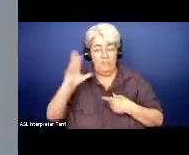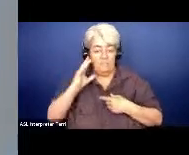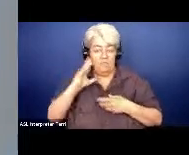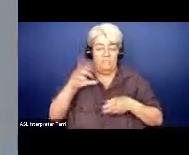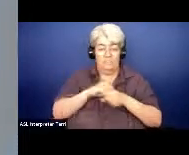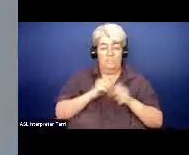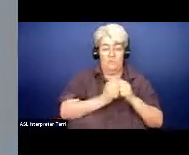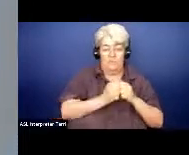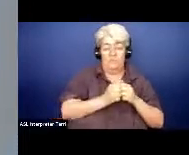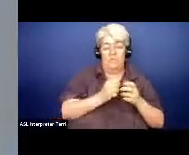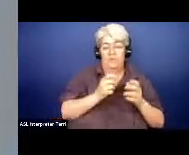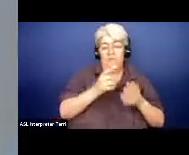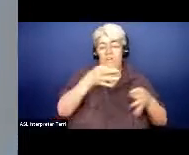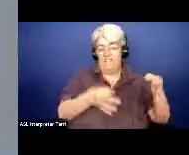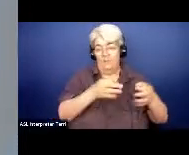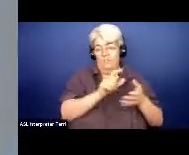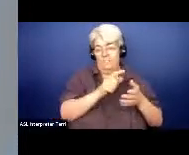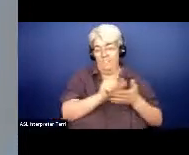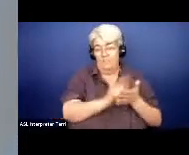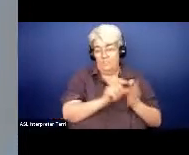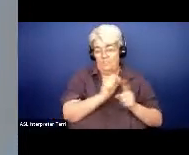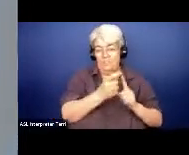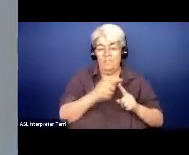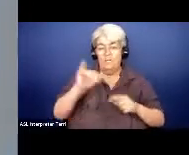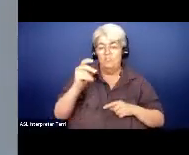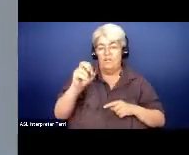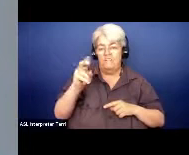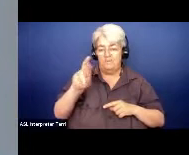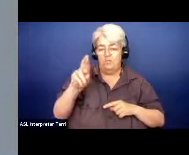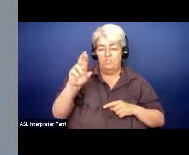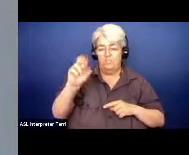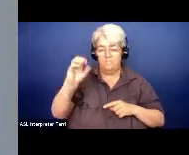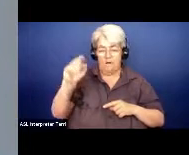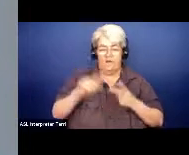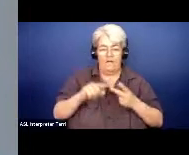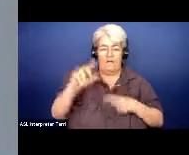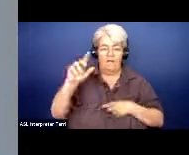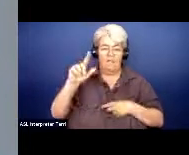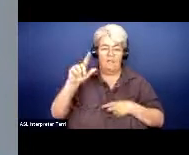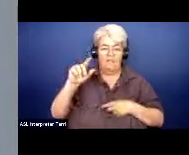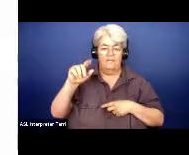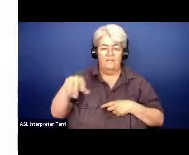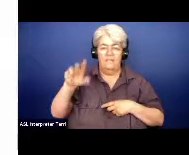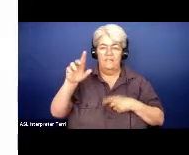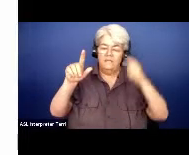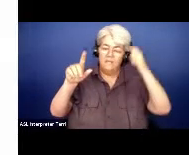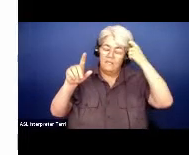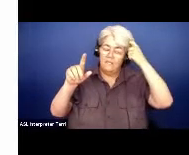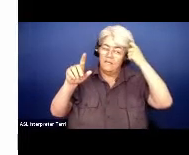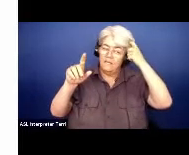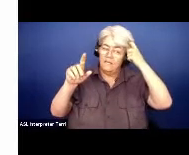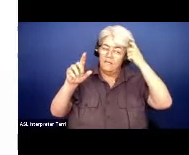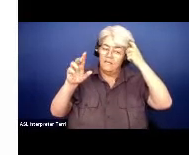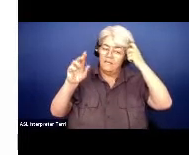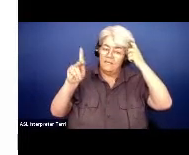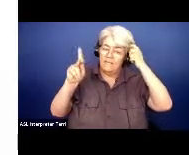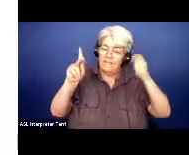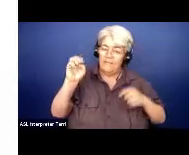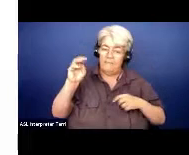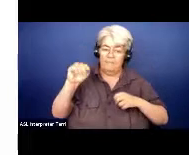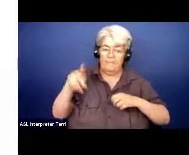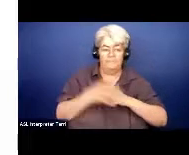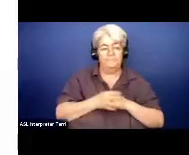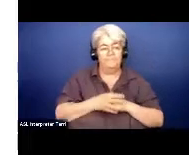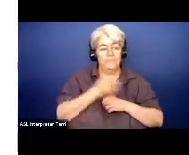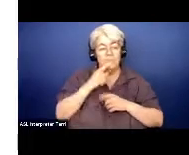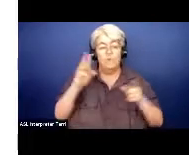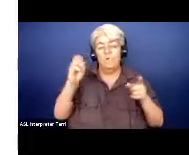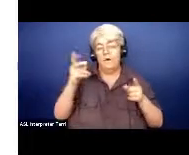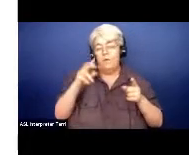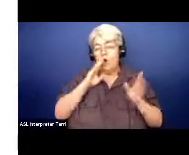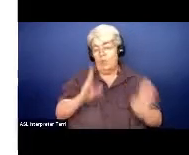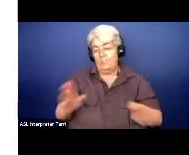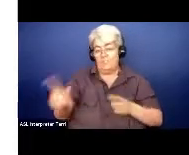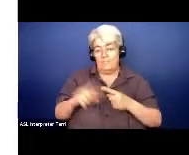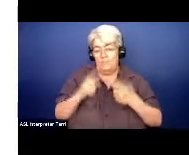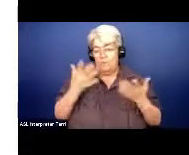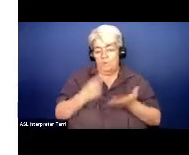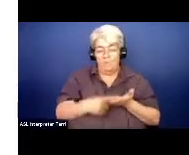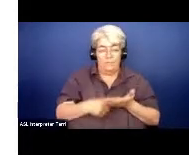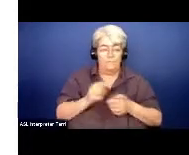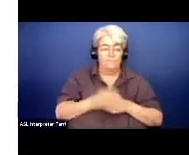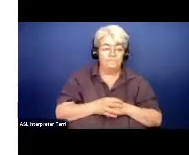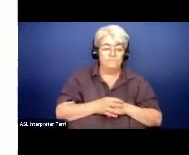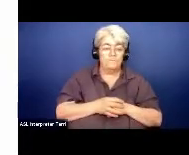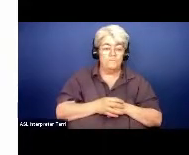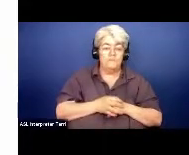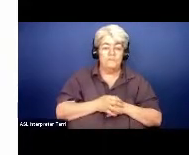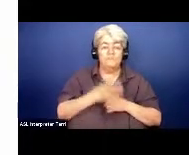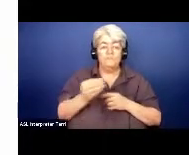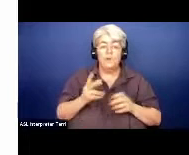Jennifer Scott and Sheryl Kempf. Next slide.